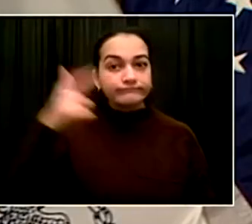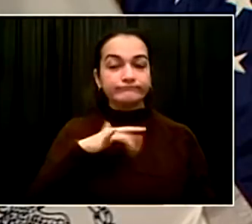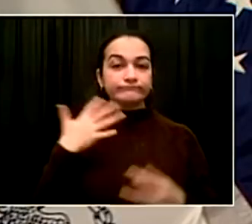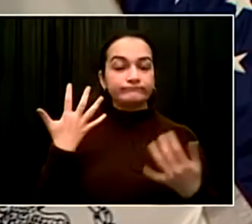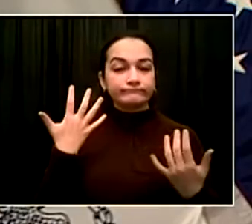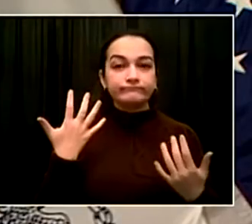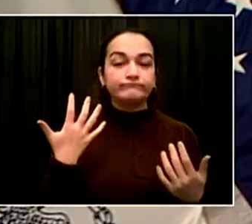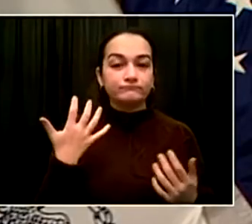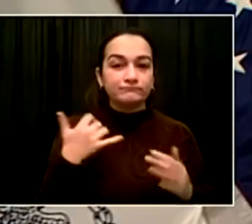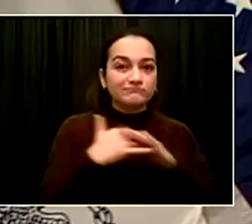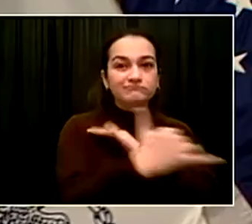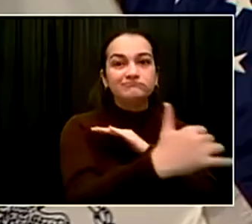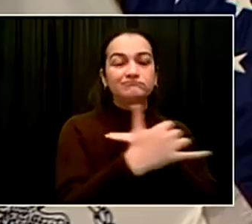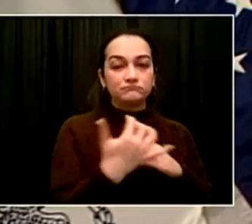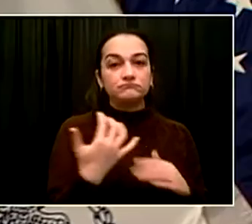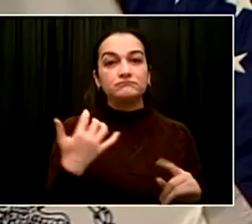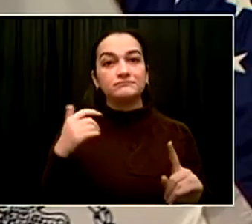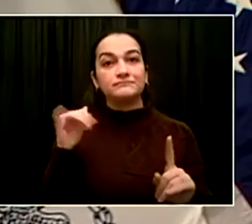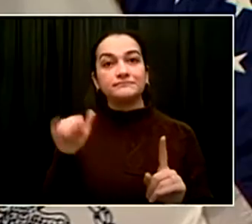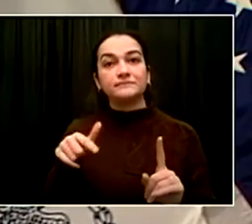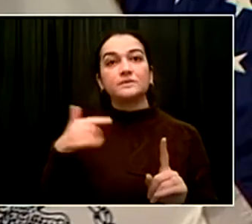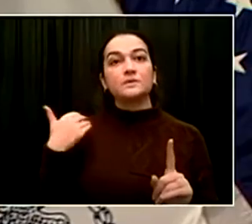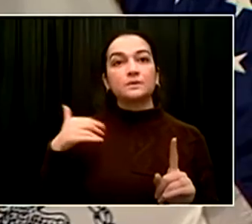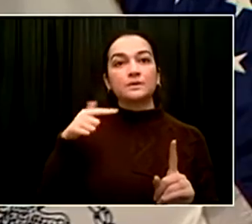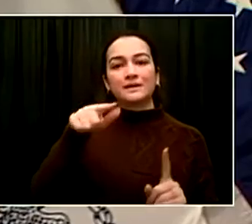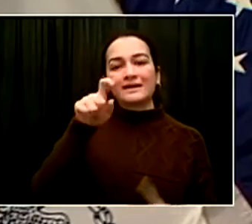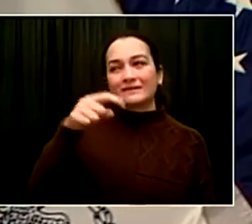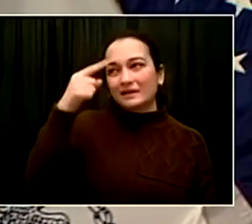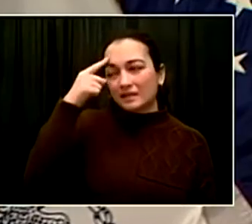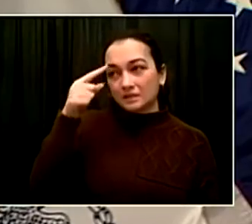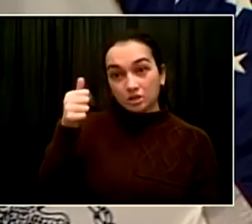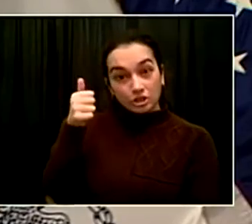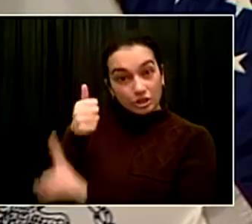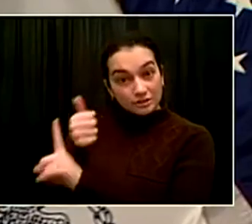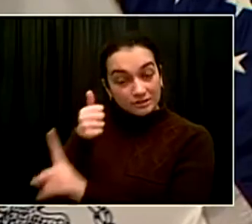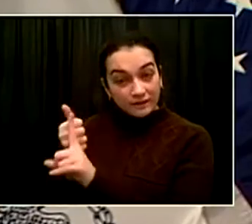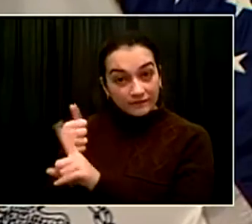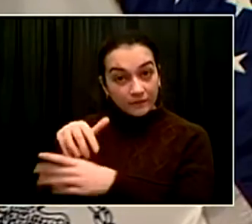IF TERMS OF TRAVEL DECISION, IT BEGINS WITH THE VULNERABLE